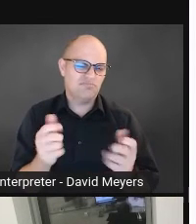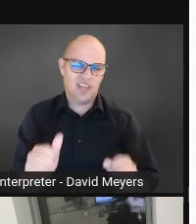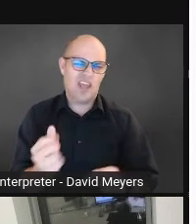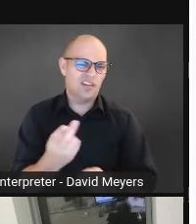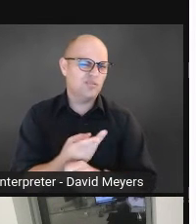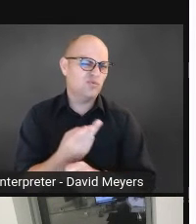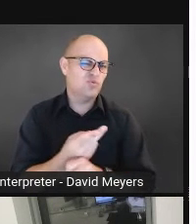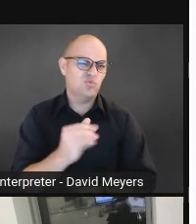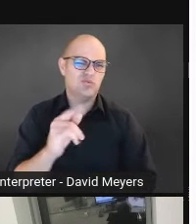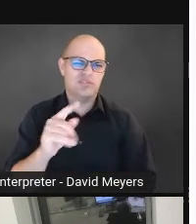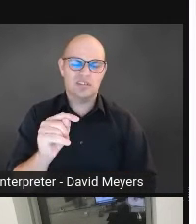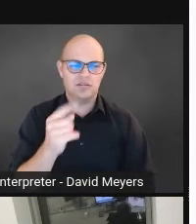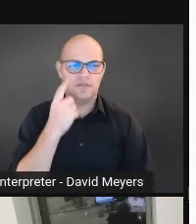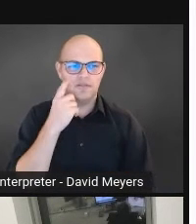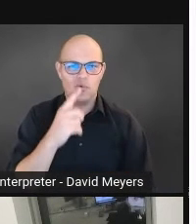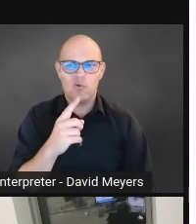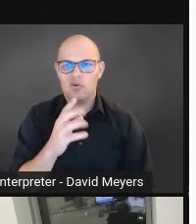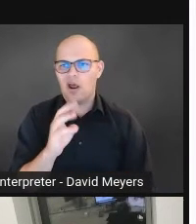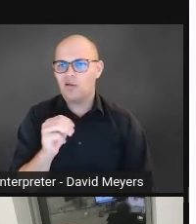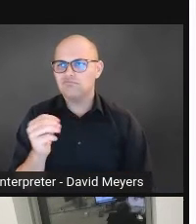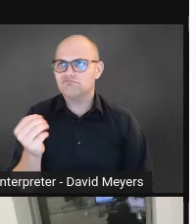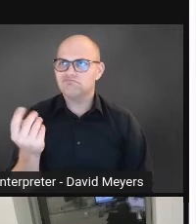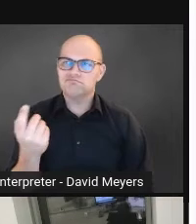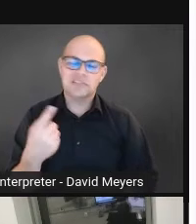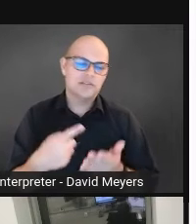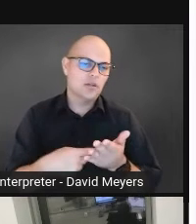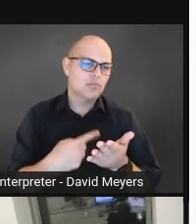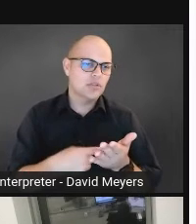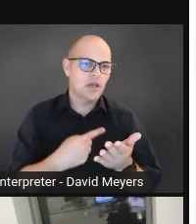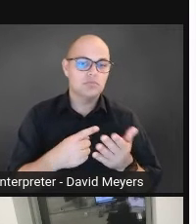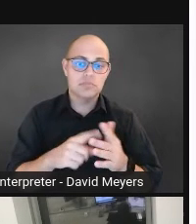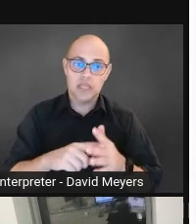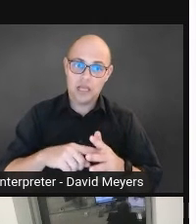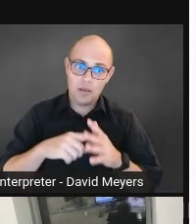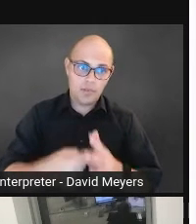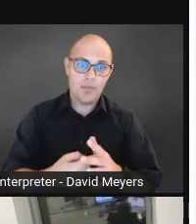as sometimes implementing keyboard navigation is not that straightforward.